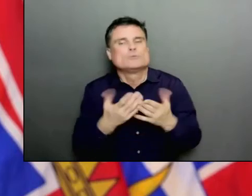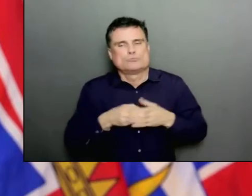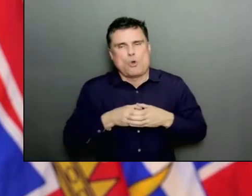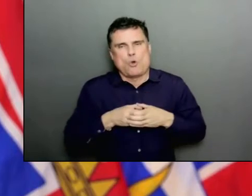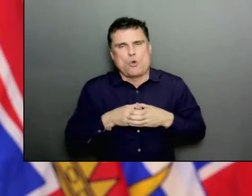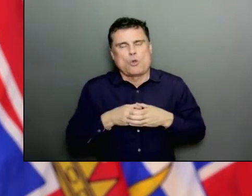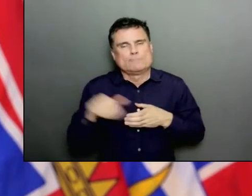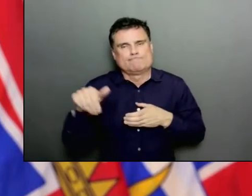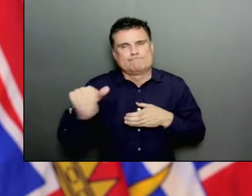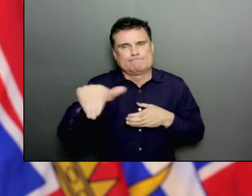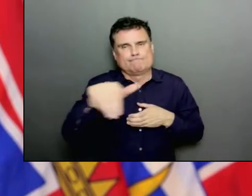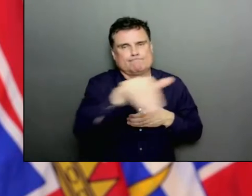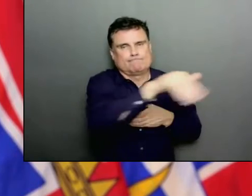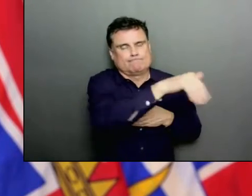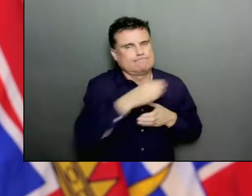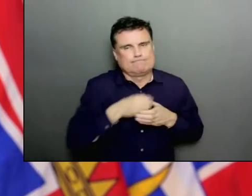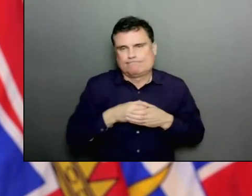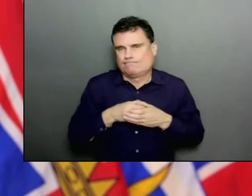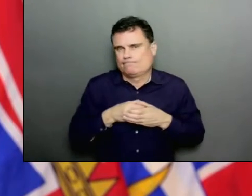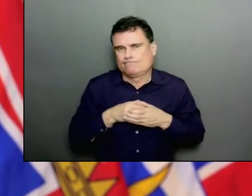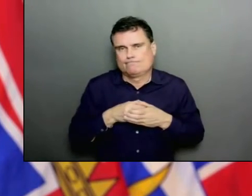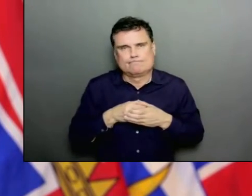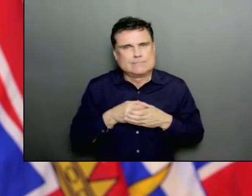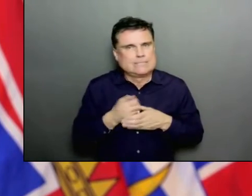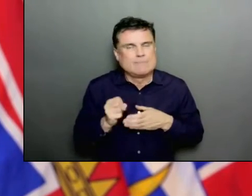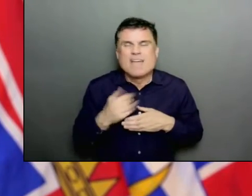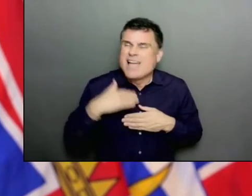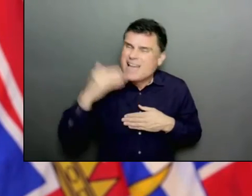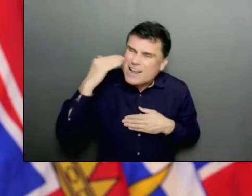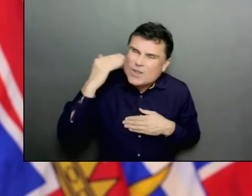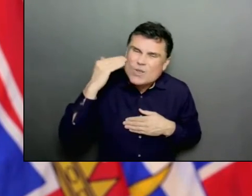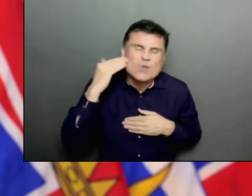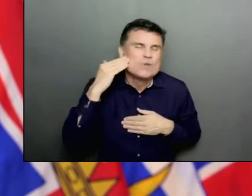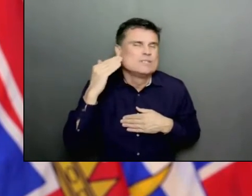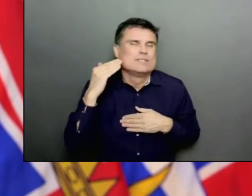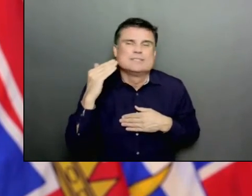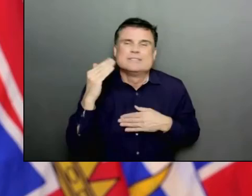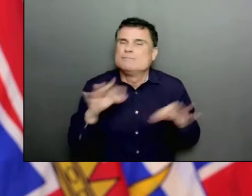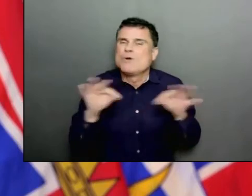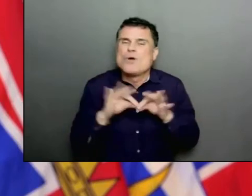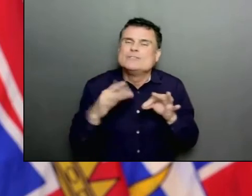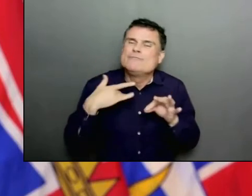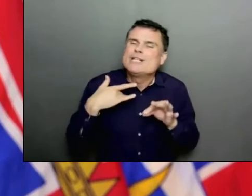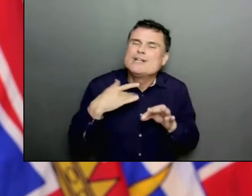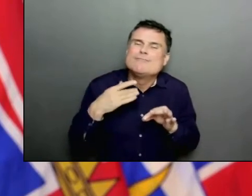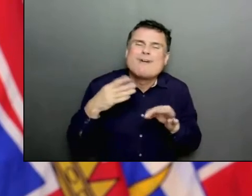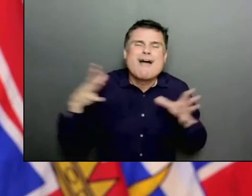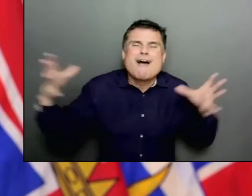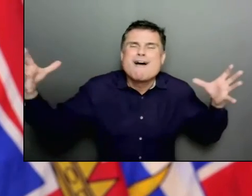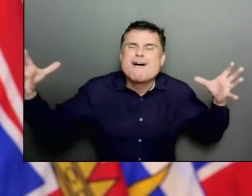important. So I encourage all of you to remind yourselves that we are in a